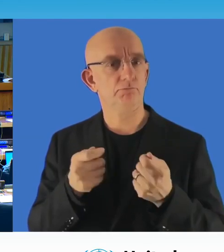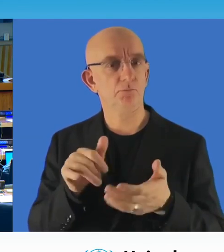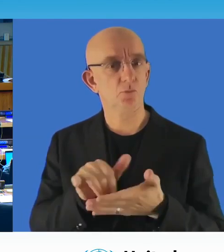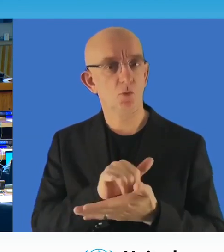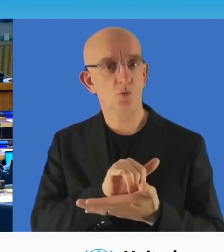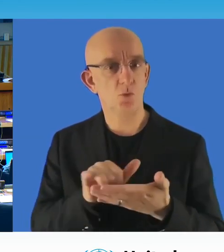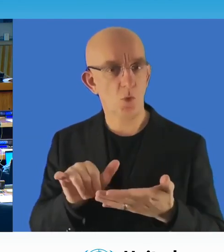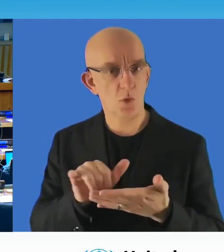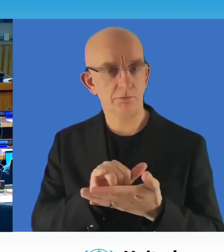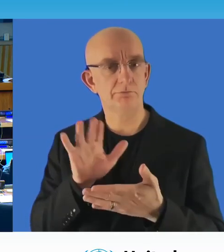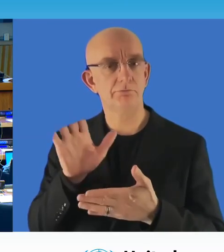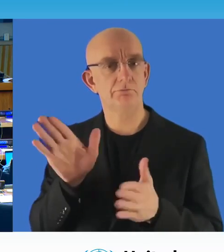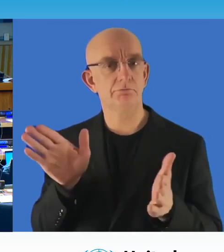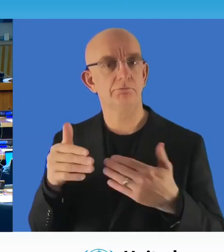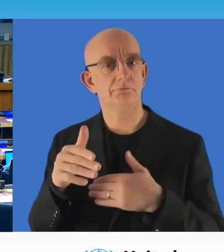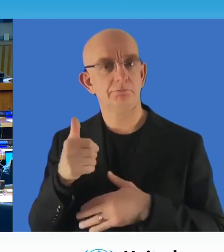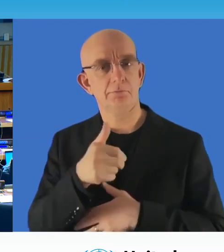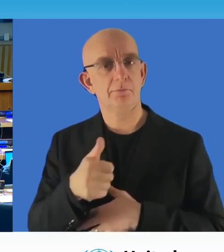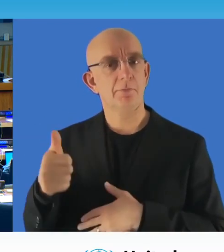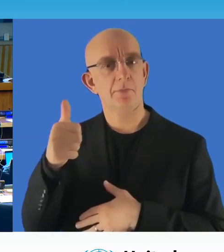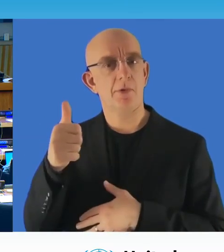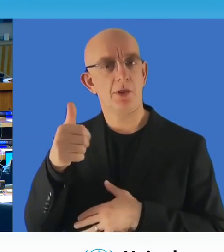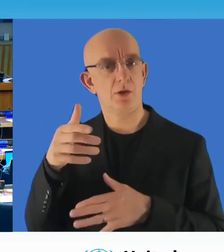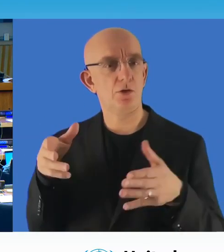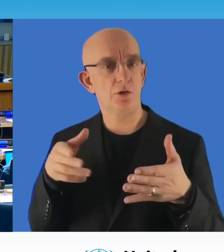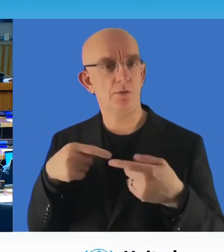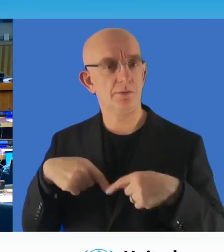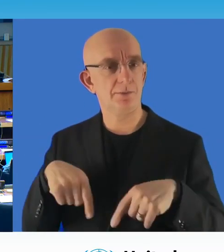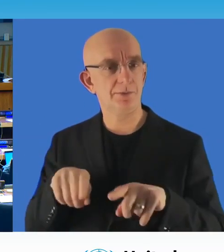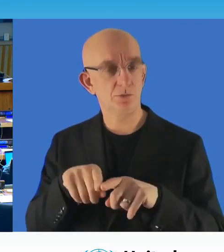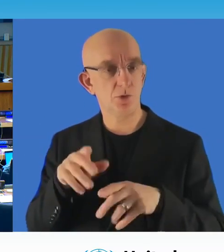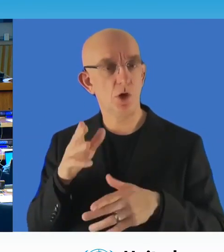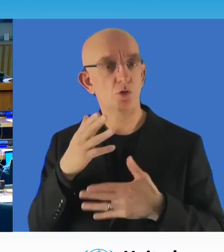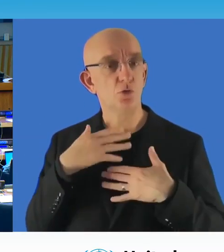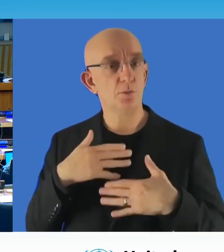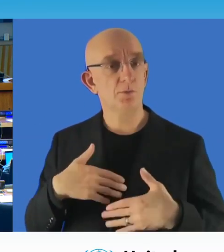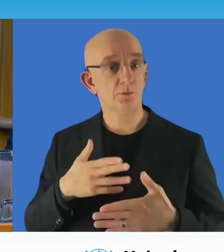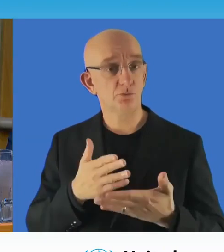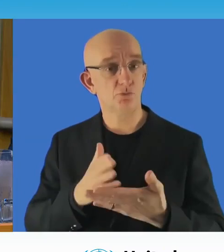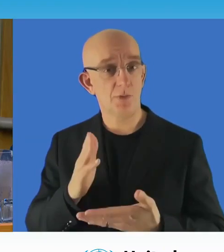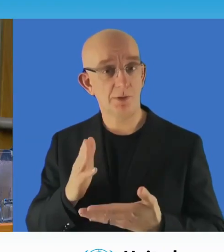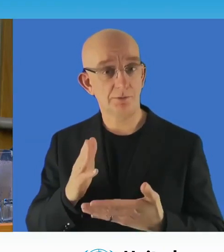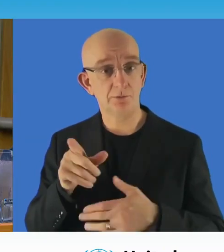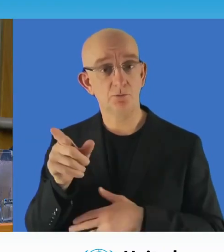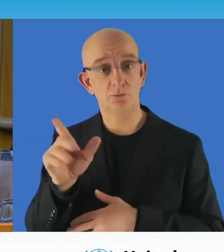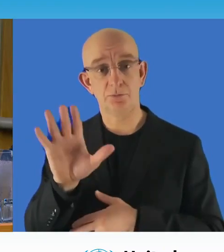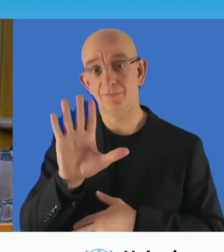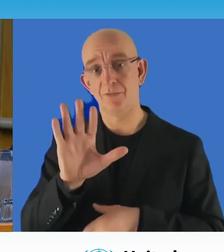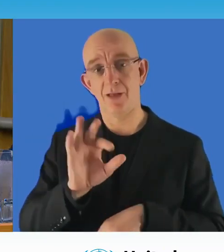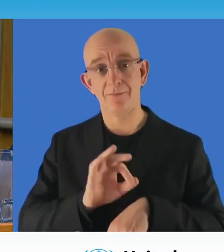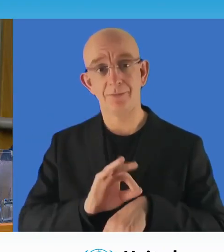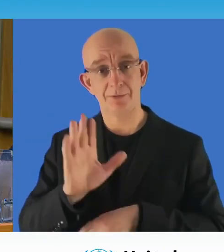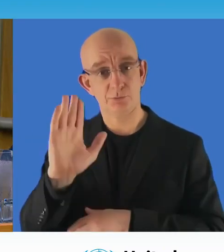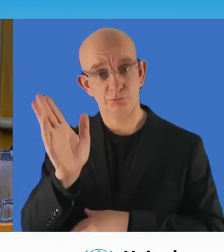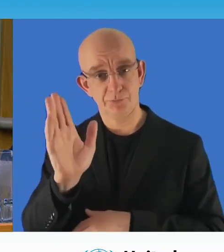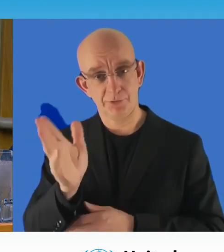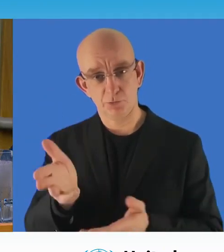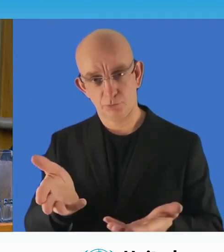minutes for your presentation you have the floor thank you Mr chair excellencies dear colleagues it